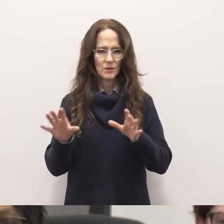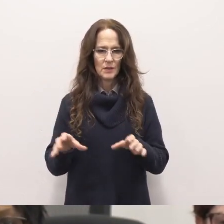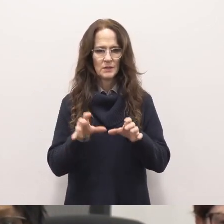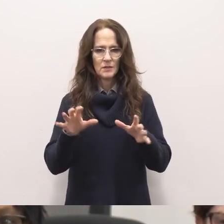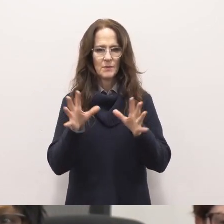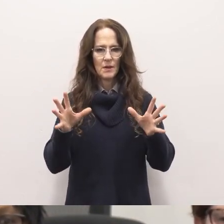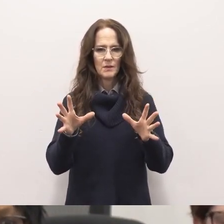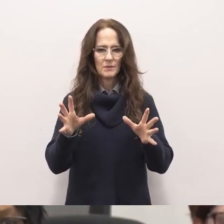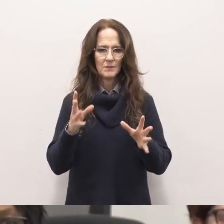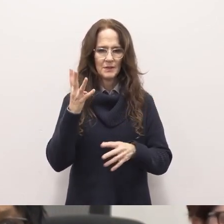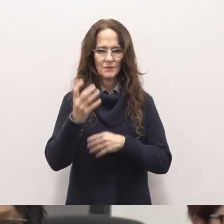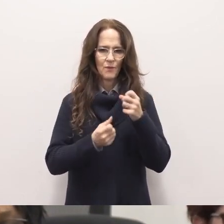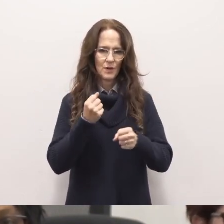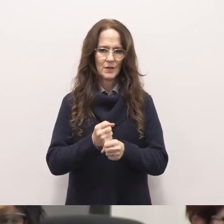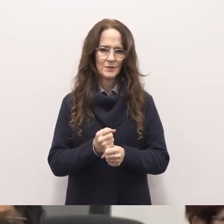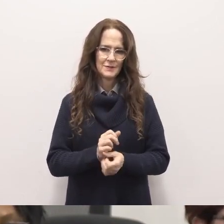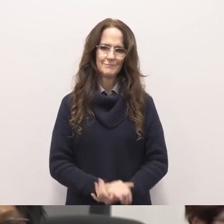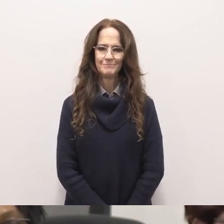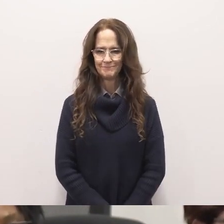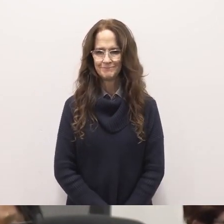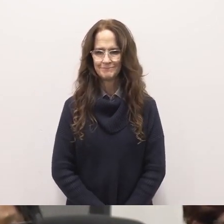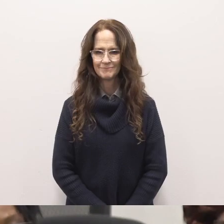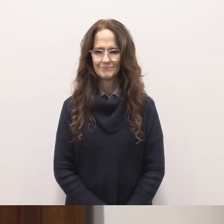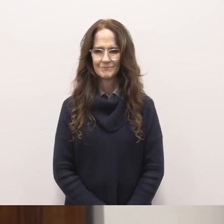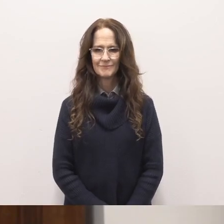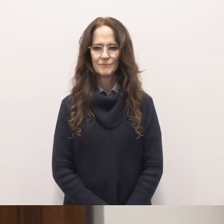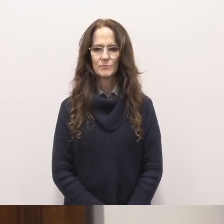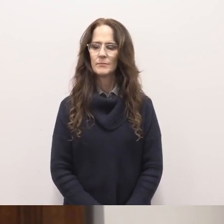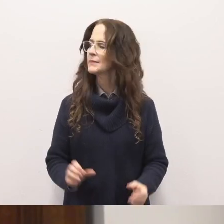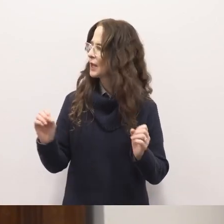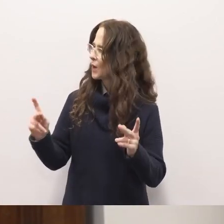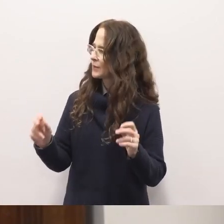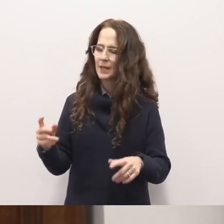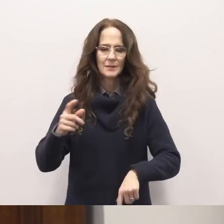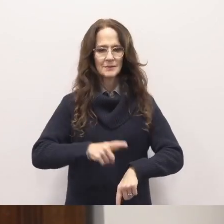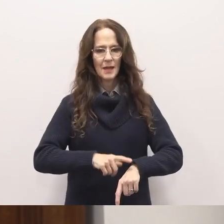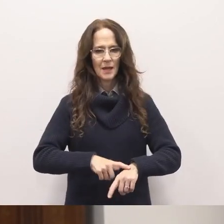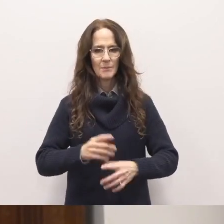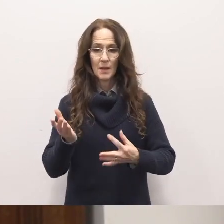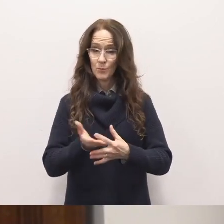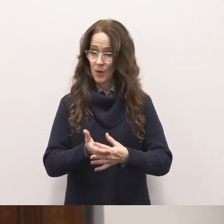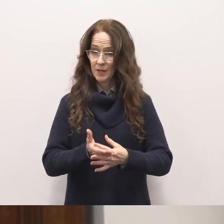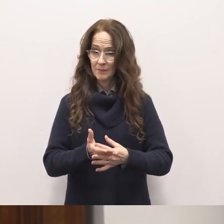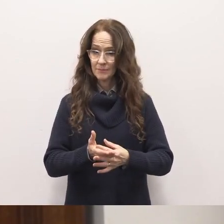this past four years. Okay. Well, in that case, I think it's time to take a little break. We can do a picture.